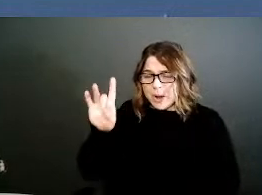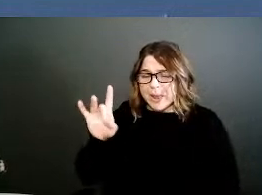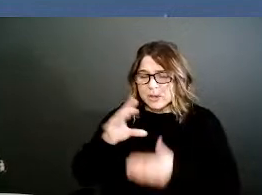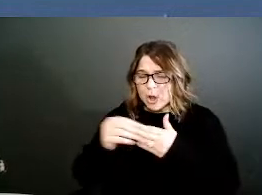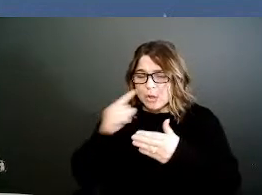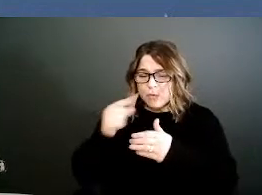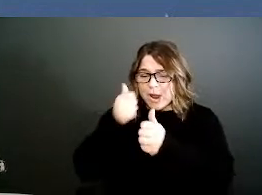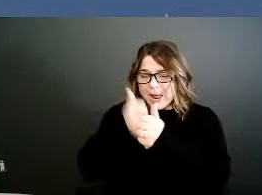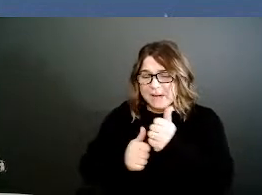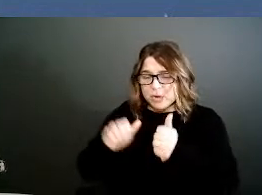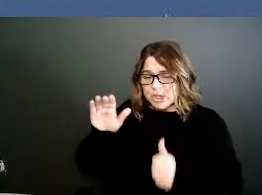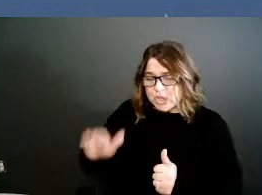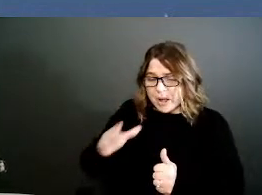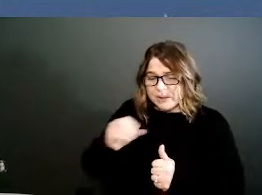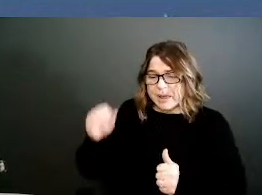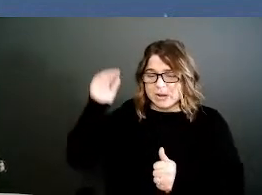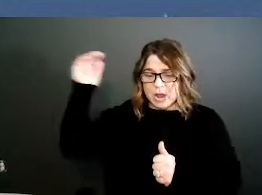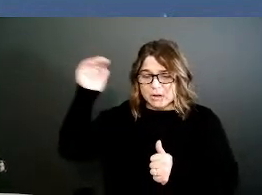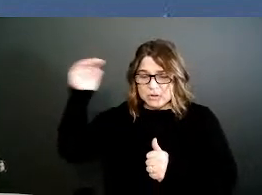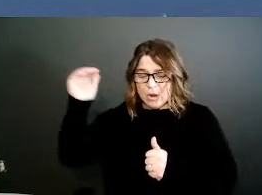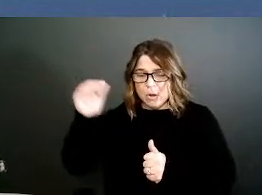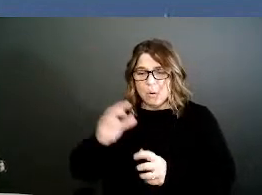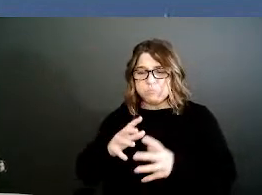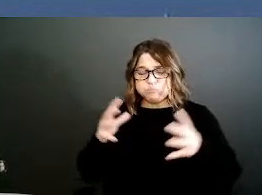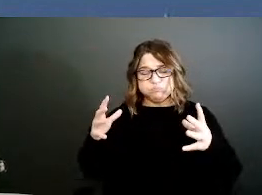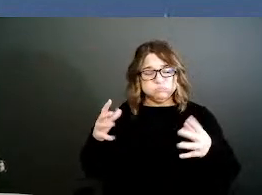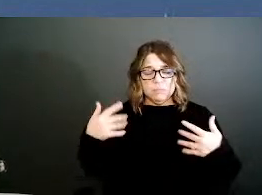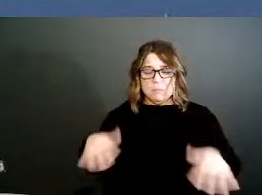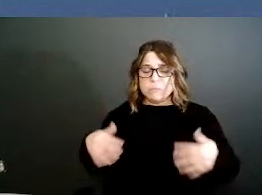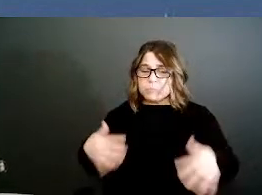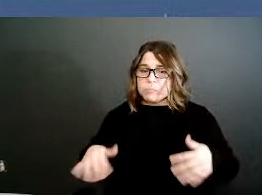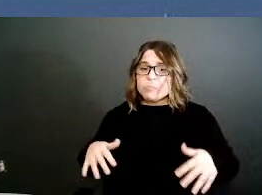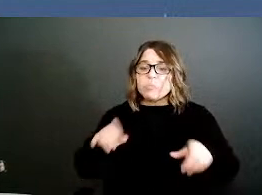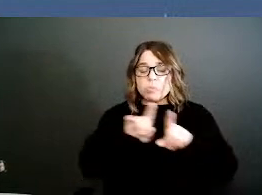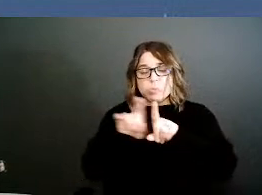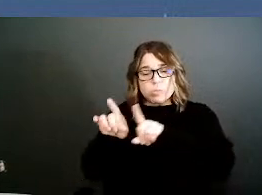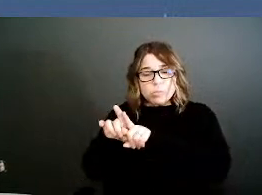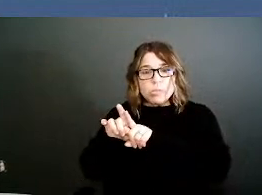BUDGET, FURTHER, OUR BLOATED AND ESCALATING OVERALL MILITARY WHICH HAS NEVER BEEN SUCCESSFULLY AUDITED, HAS